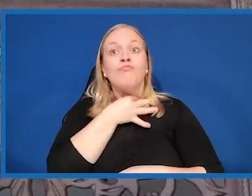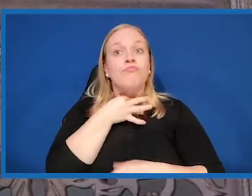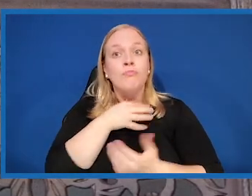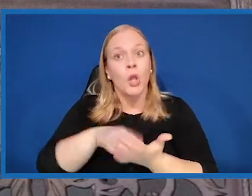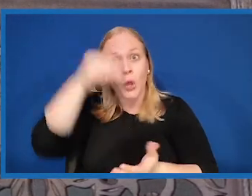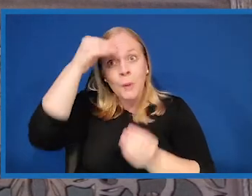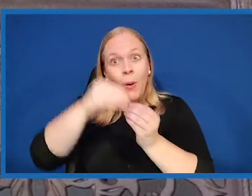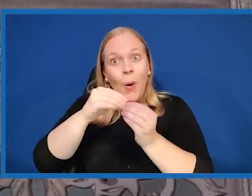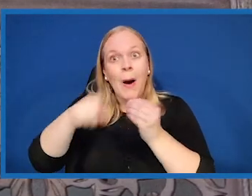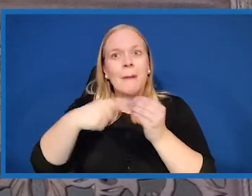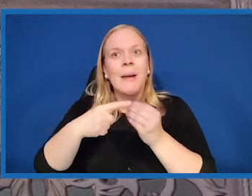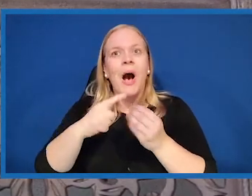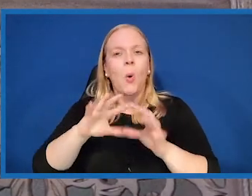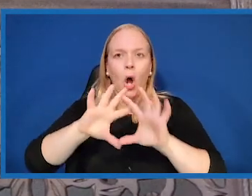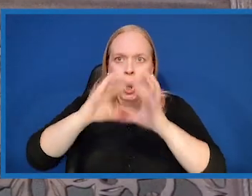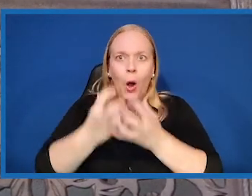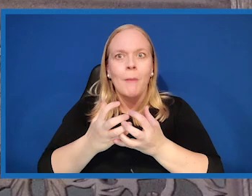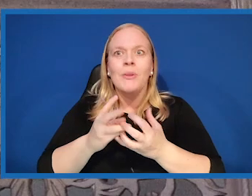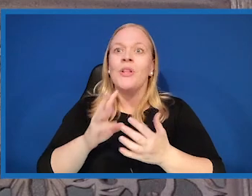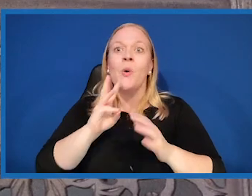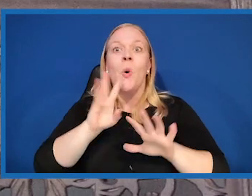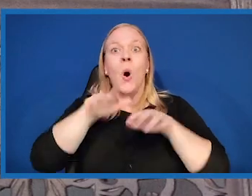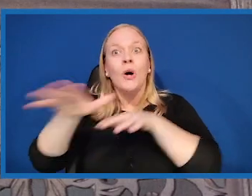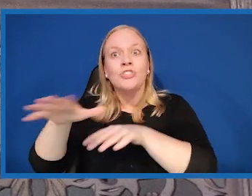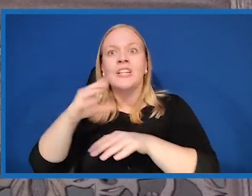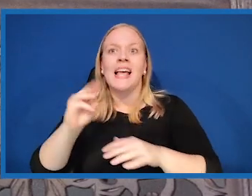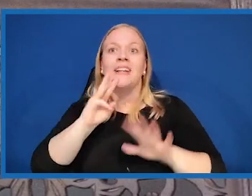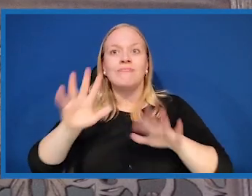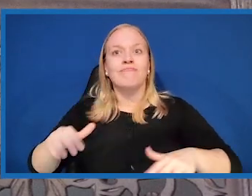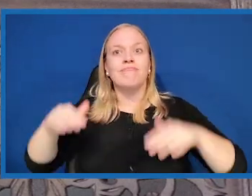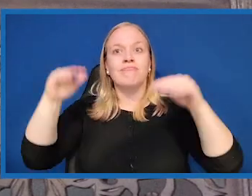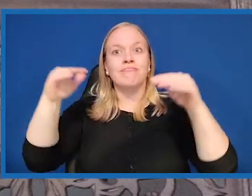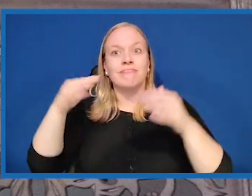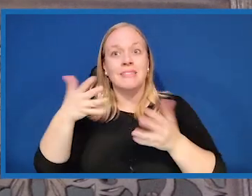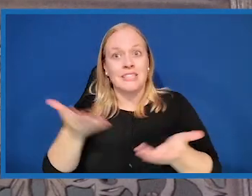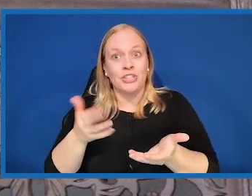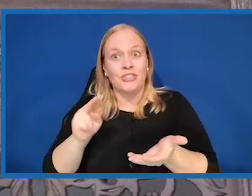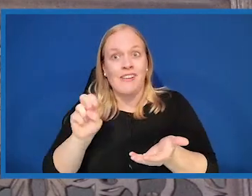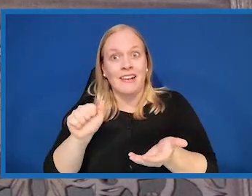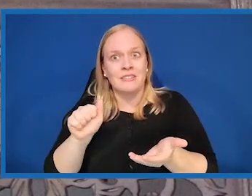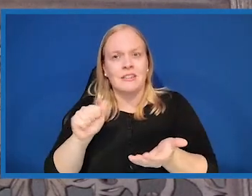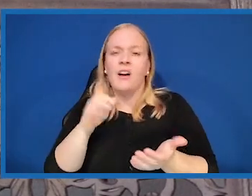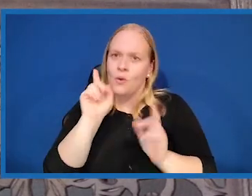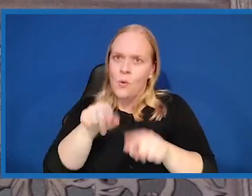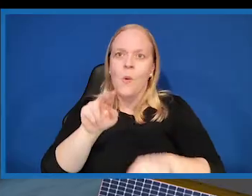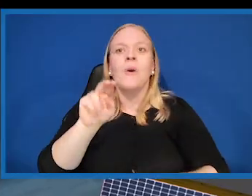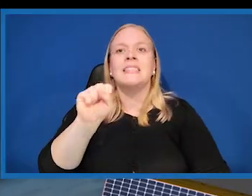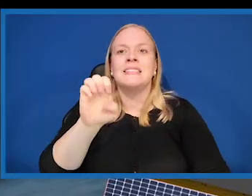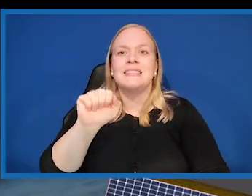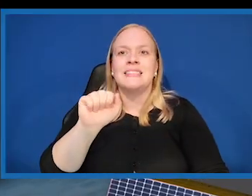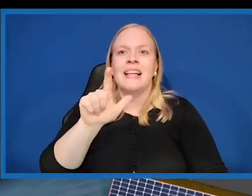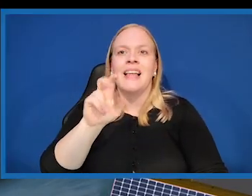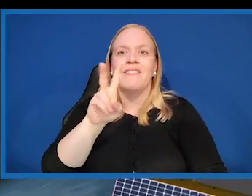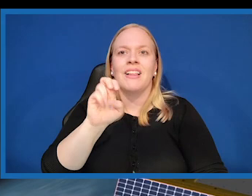AND SEA LEVEL RISE RESEARCH AT NASA, PLEASE HEAD OVER TO SEALEVEL.NASA.GOV. FOR MORE INFORMATION ABOUT